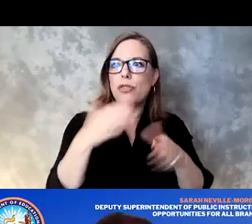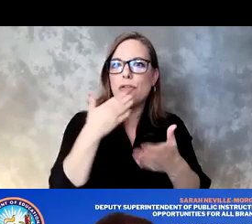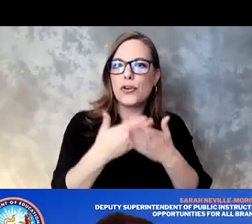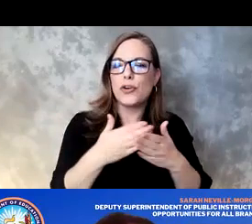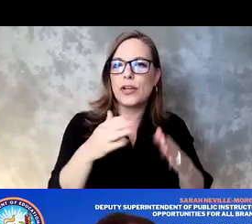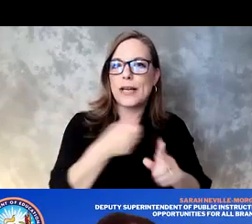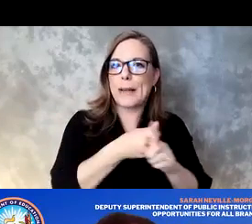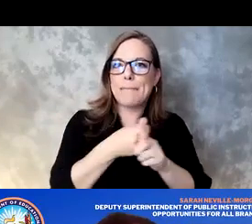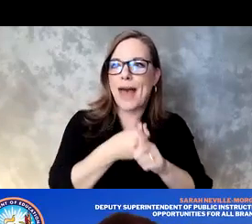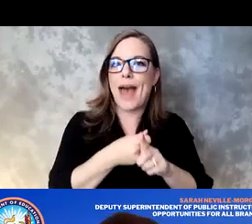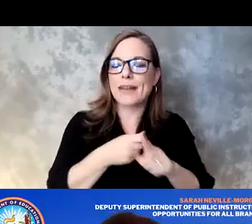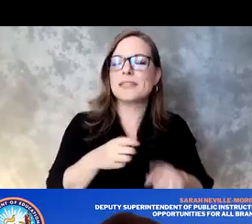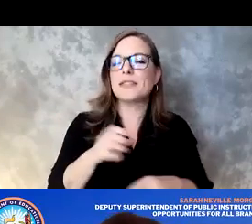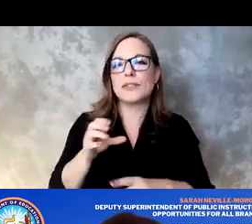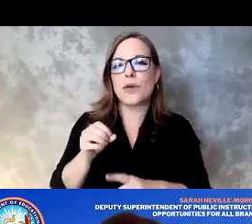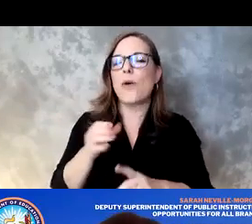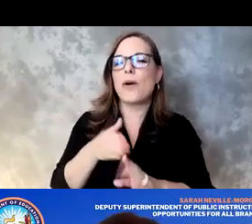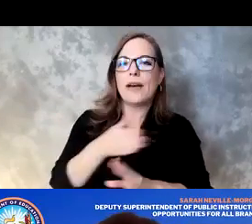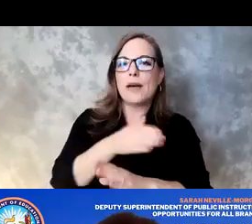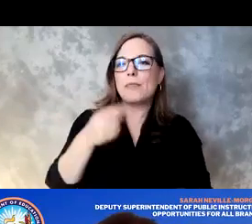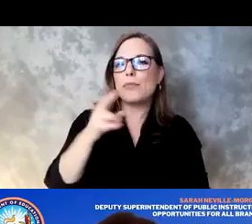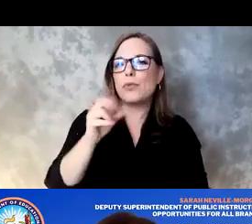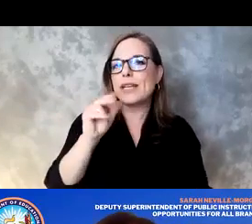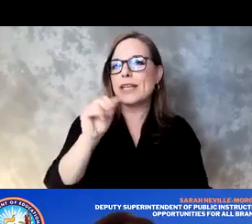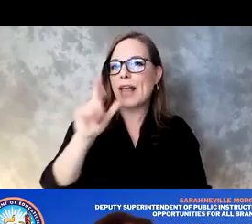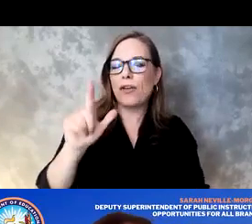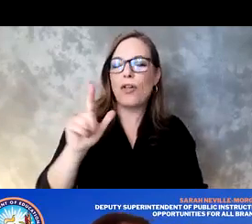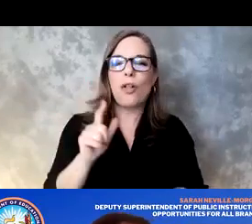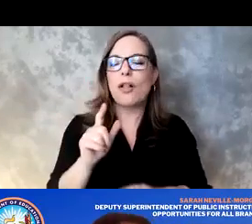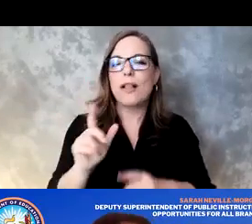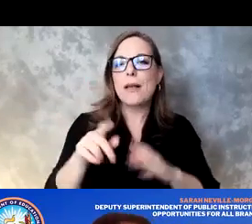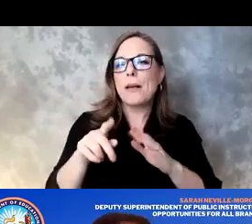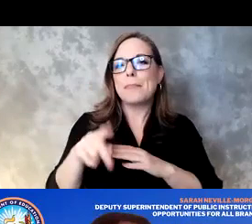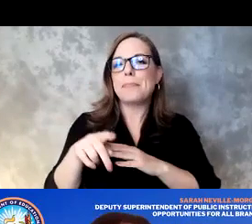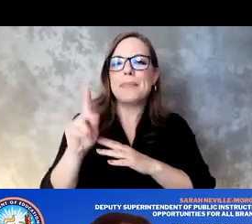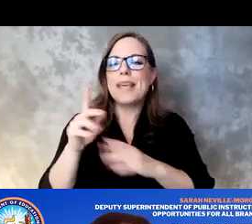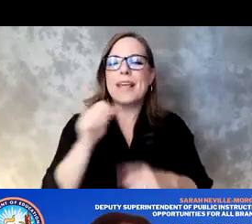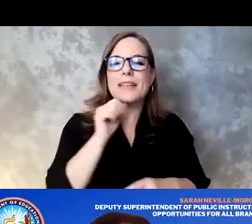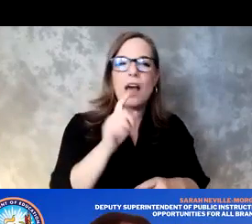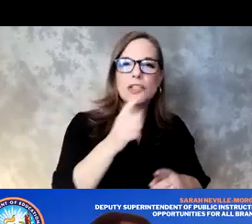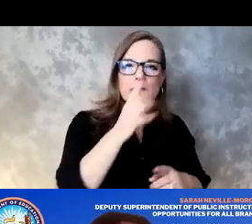grade as not ignoring the infant toddler and those prenatal years but taking a very phased